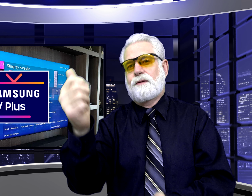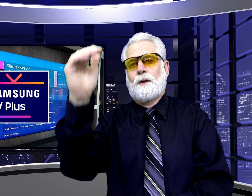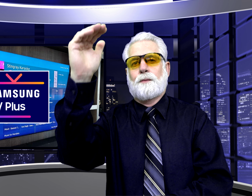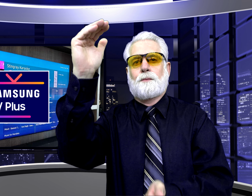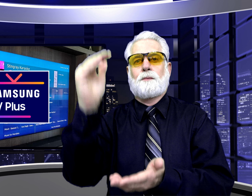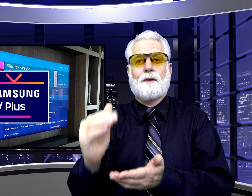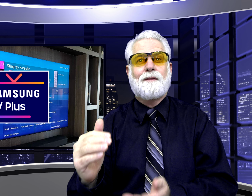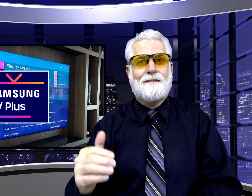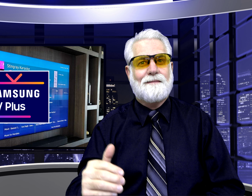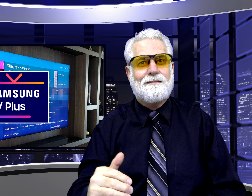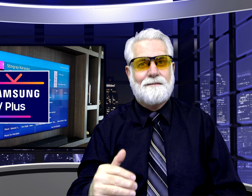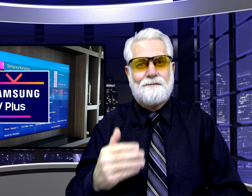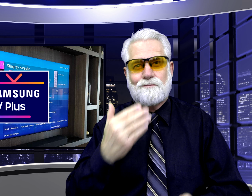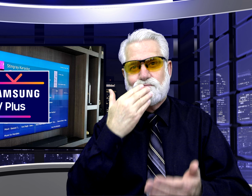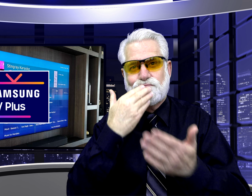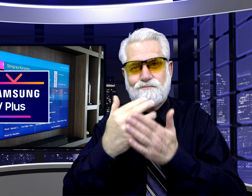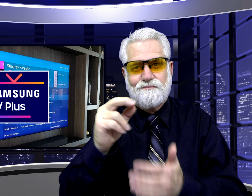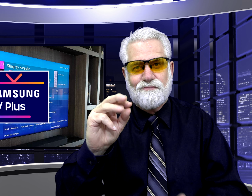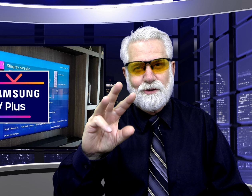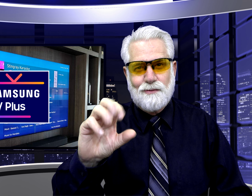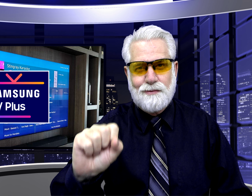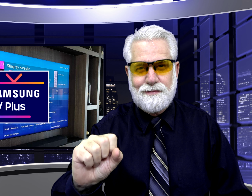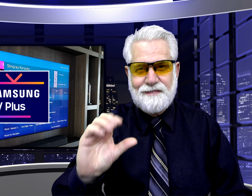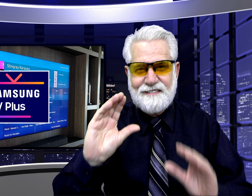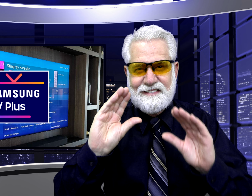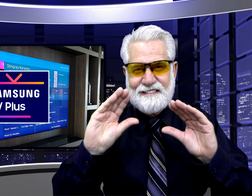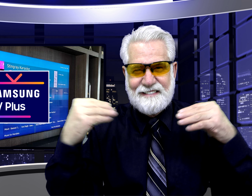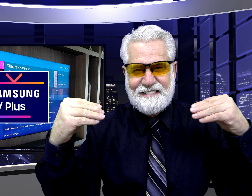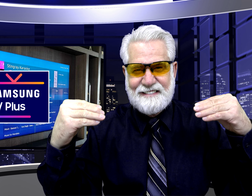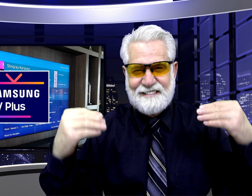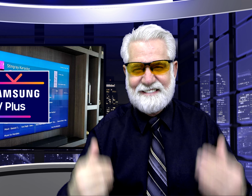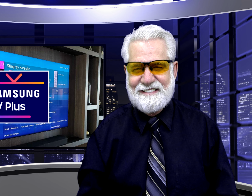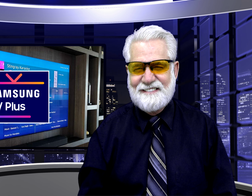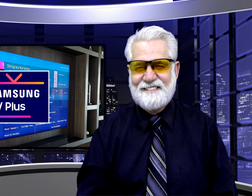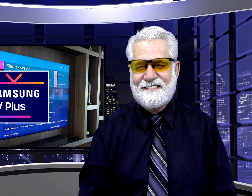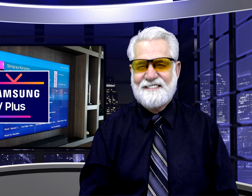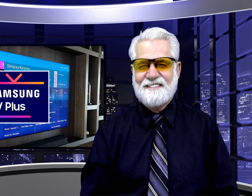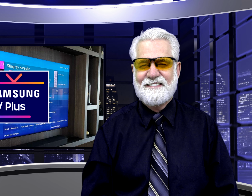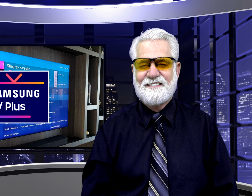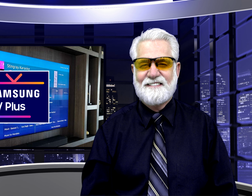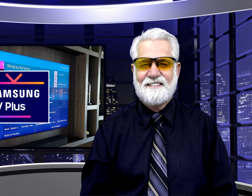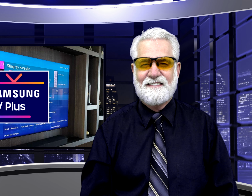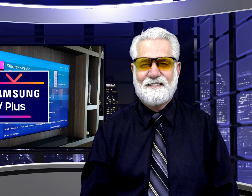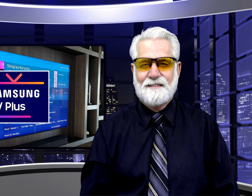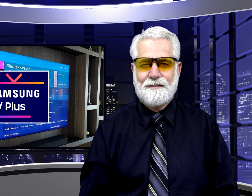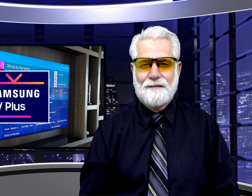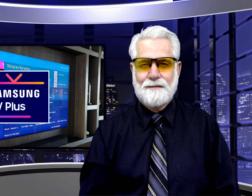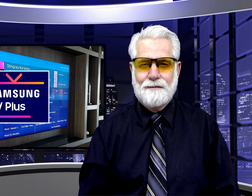Good news …. Smile.